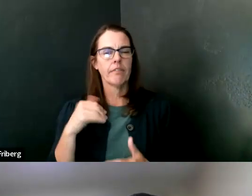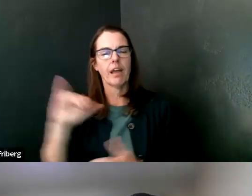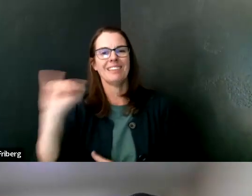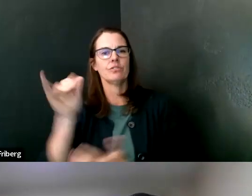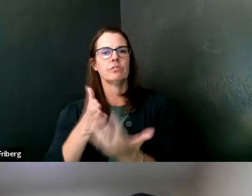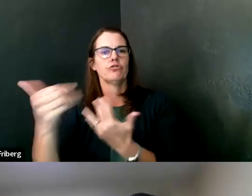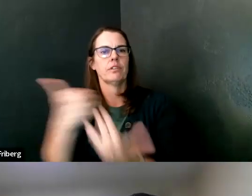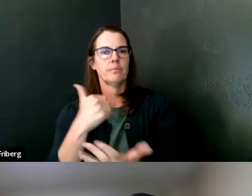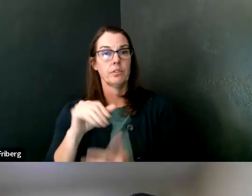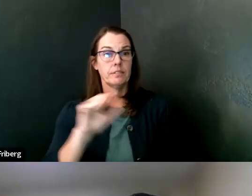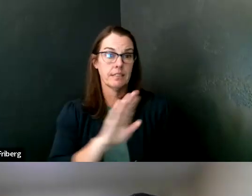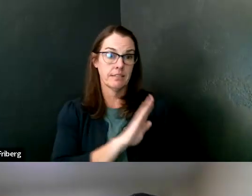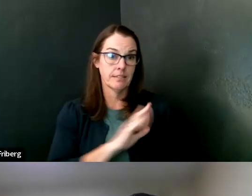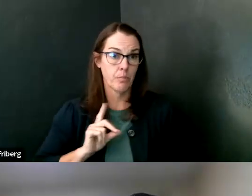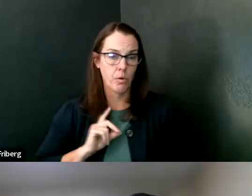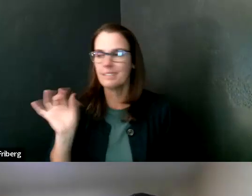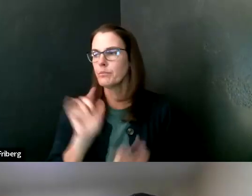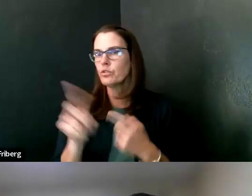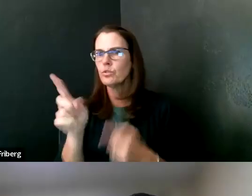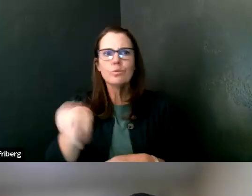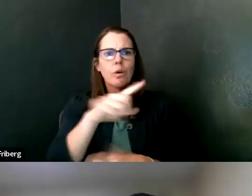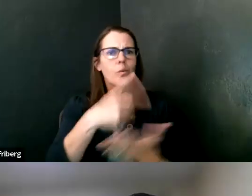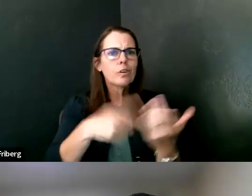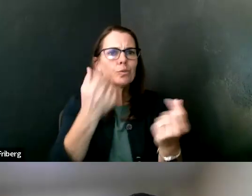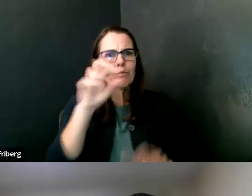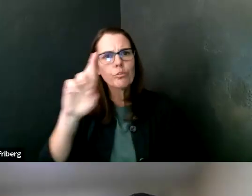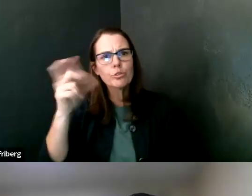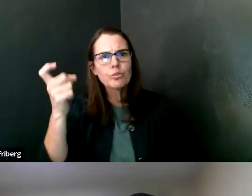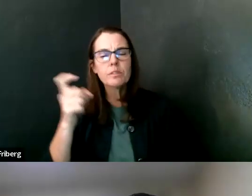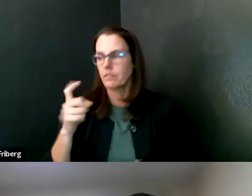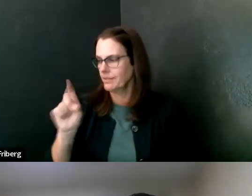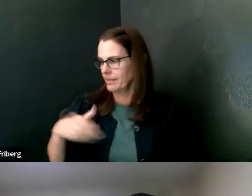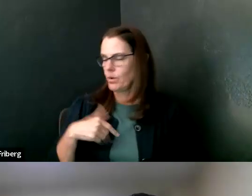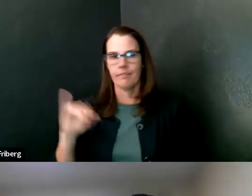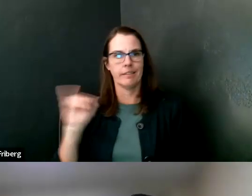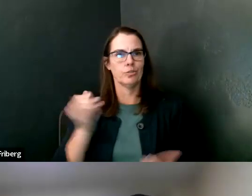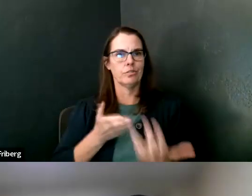what you guys are doing for prescriptions. Let's have an insurance transparency board.